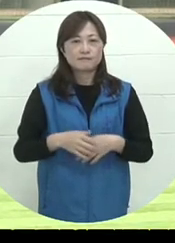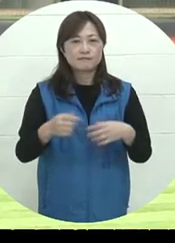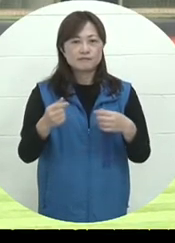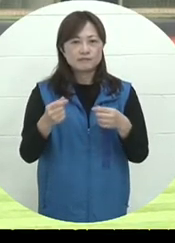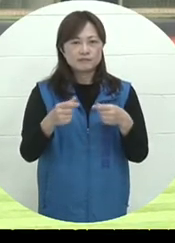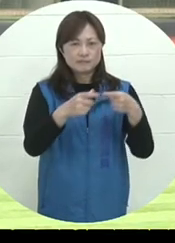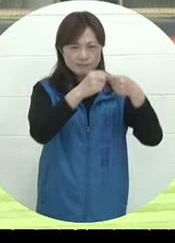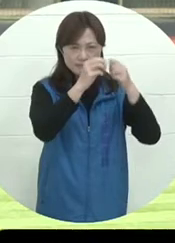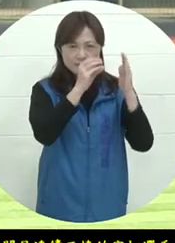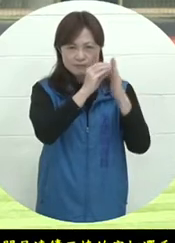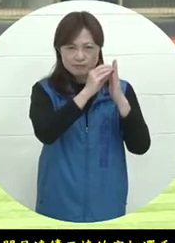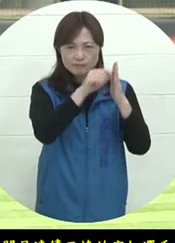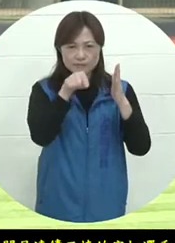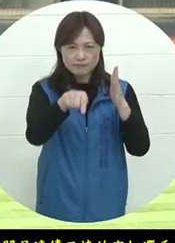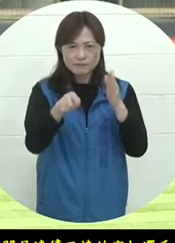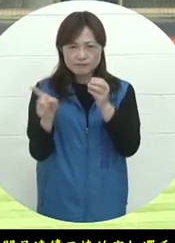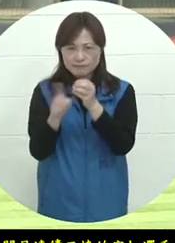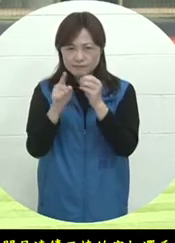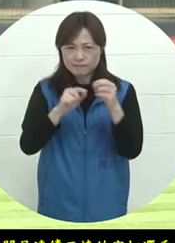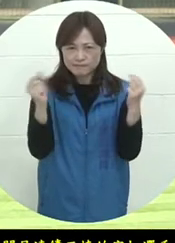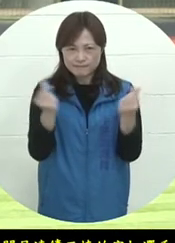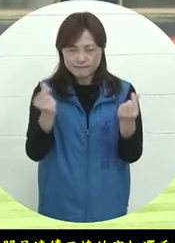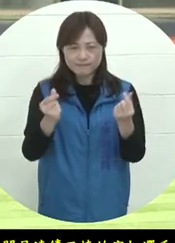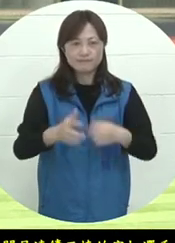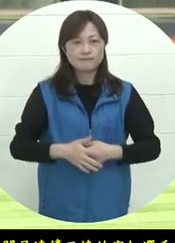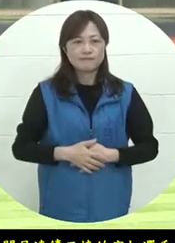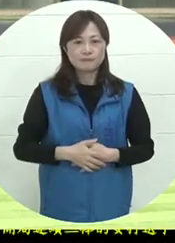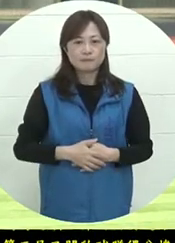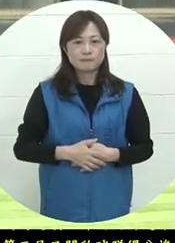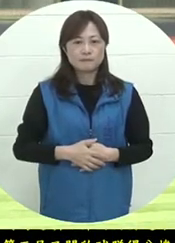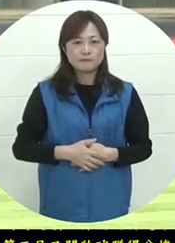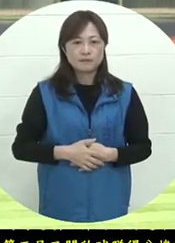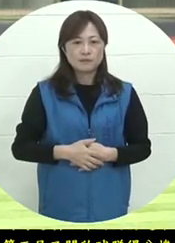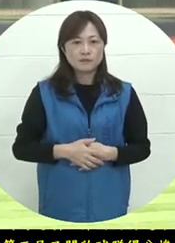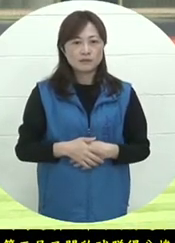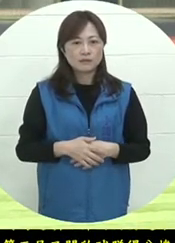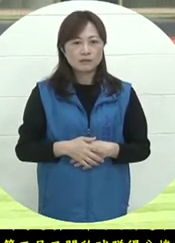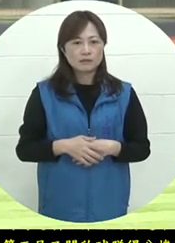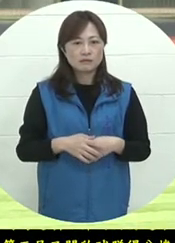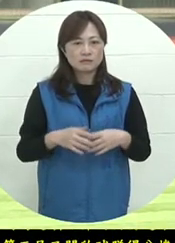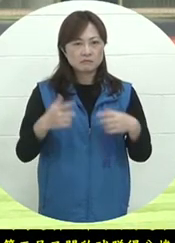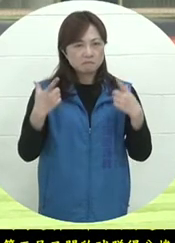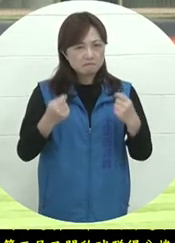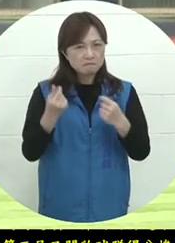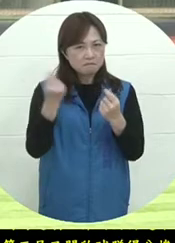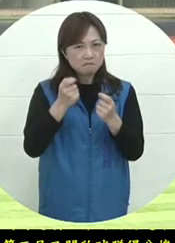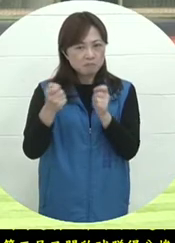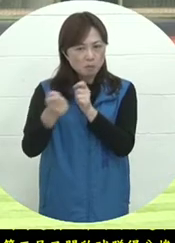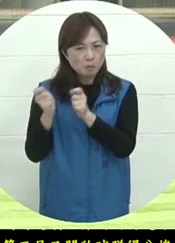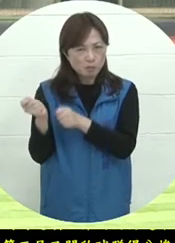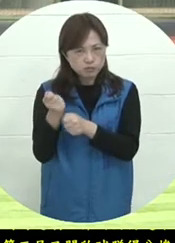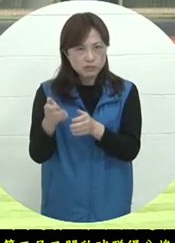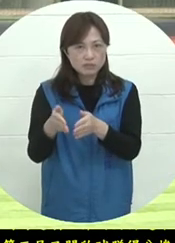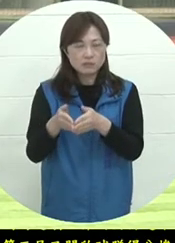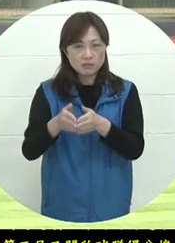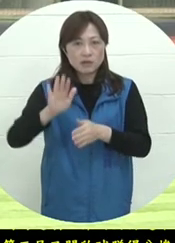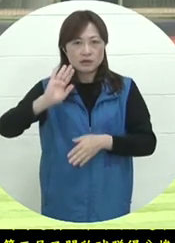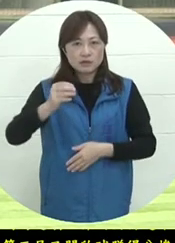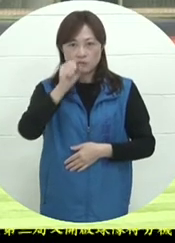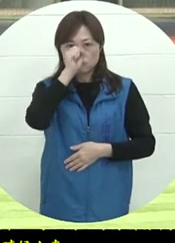In the first inning, he looked like he was going to bunt, then after measuring it, he continued to close the bat,